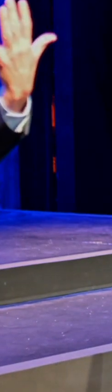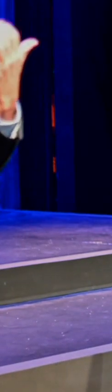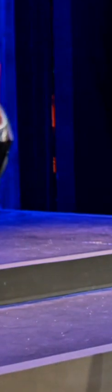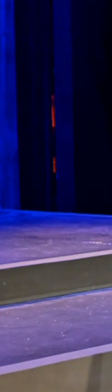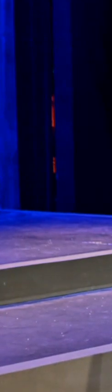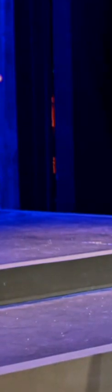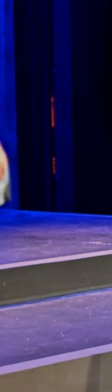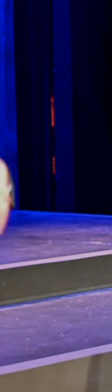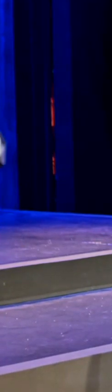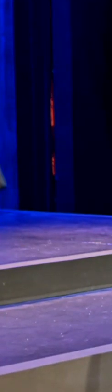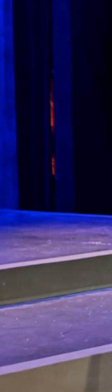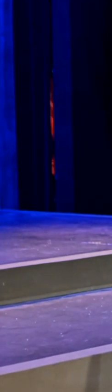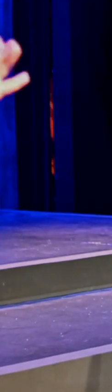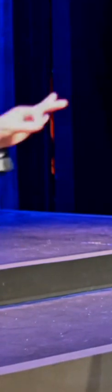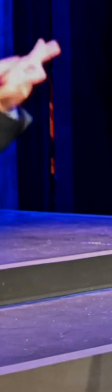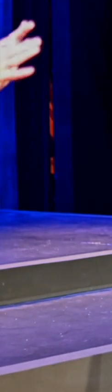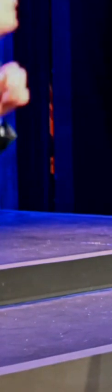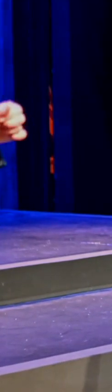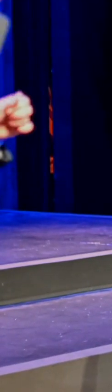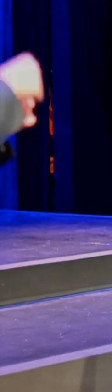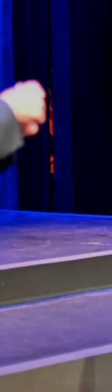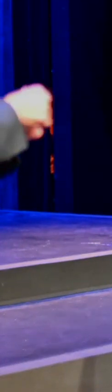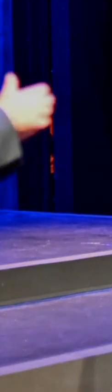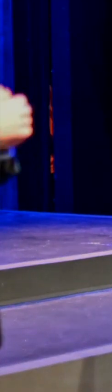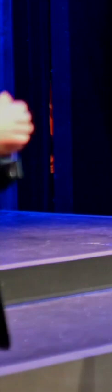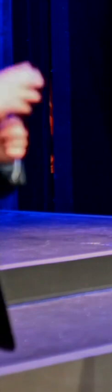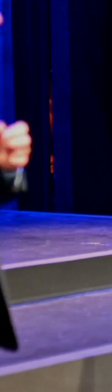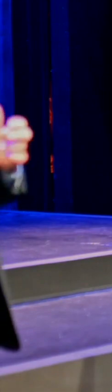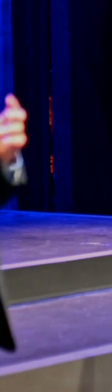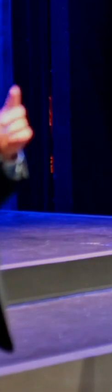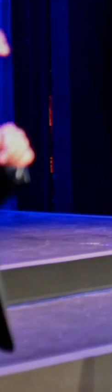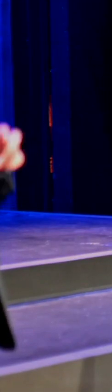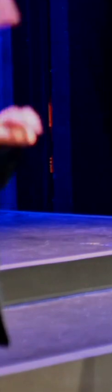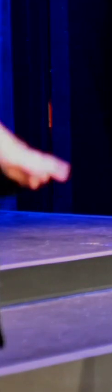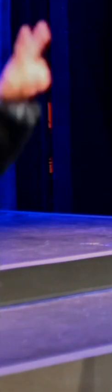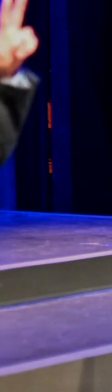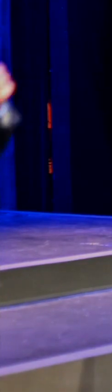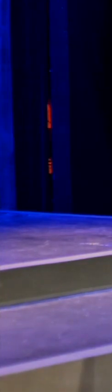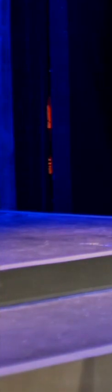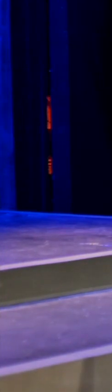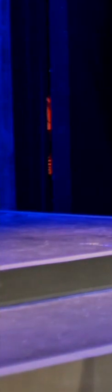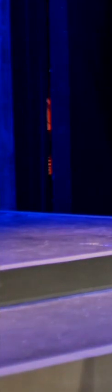It's important to remember that appearance is can be deceiving every disability is not recognizable